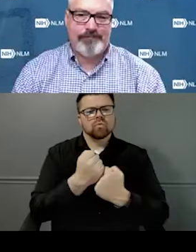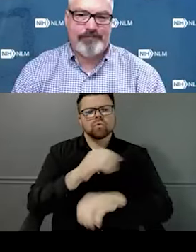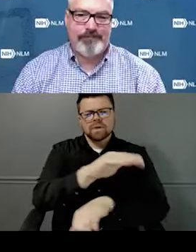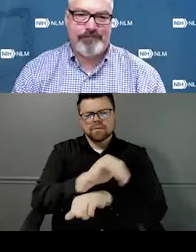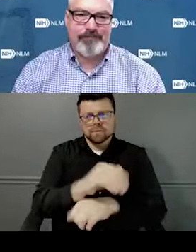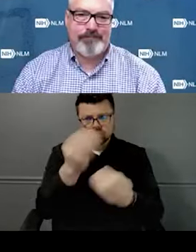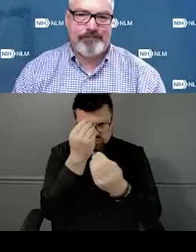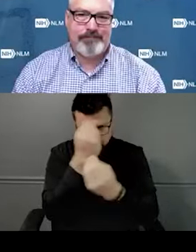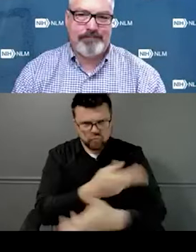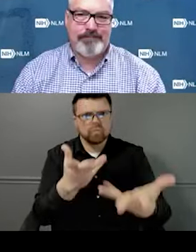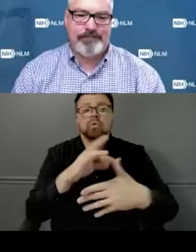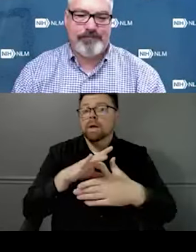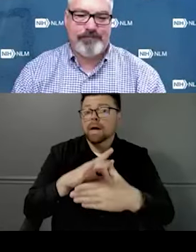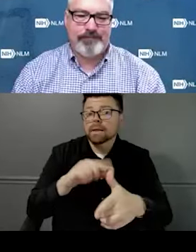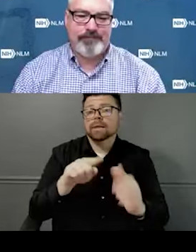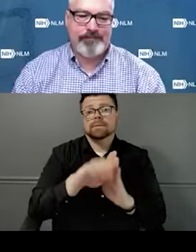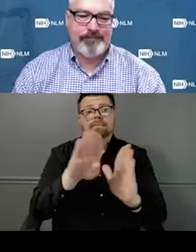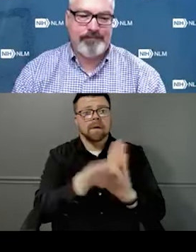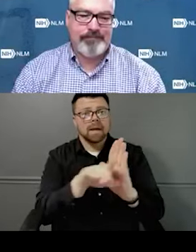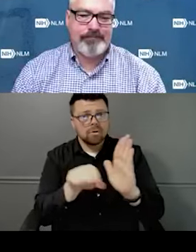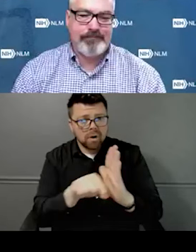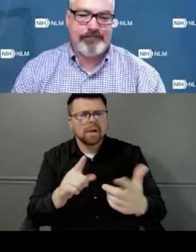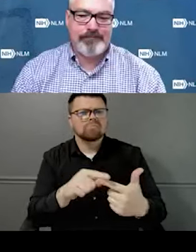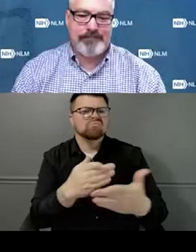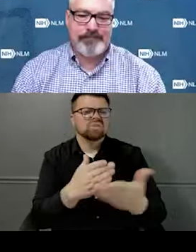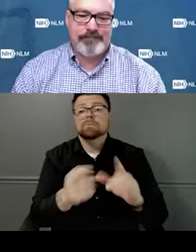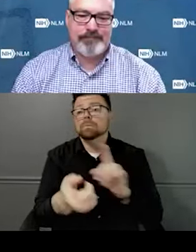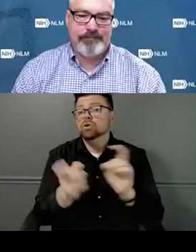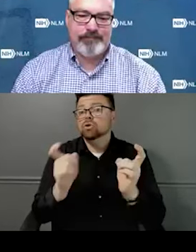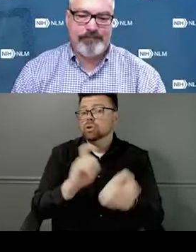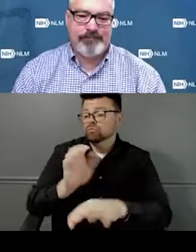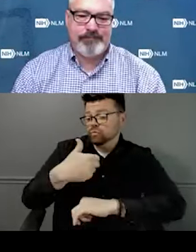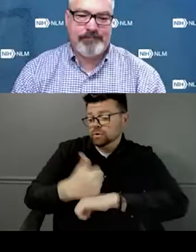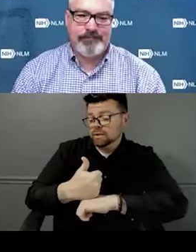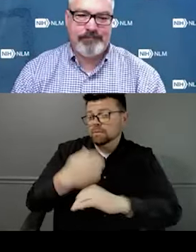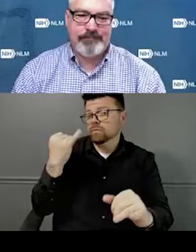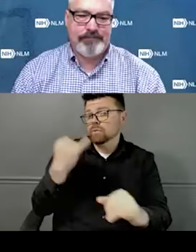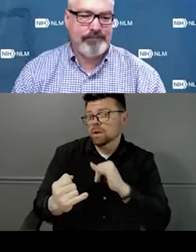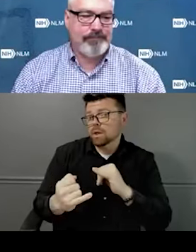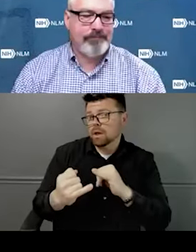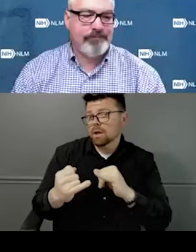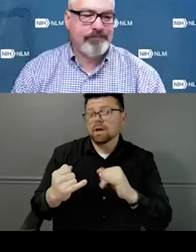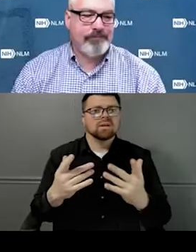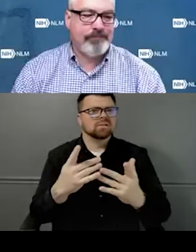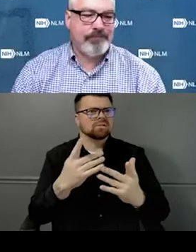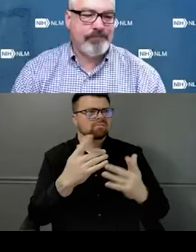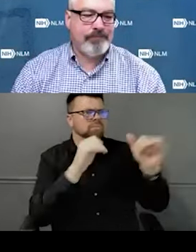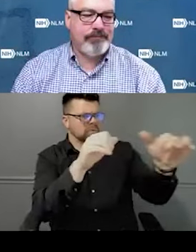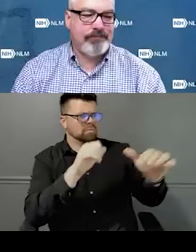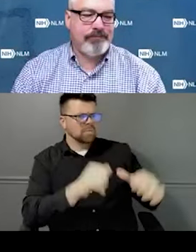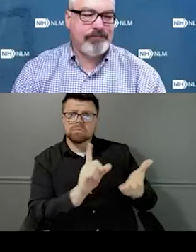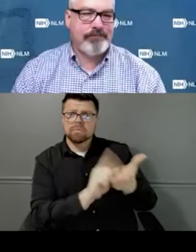background, some of the changes that were made from the last version that was published in the federal register.